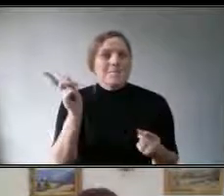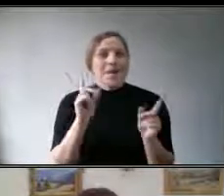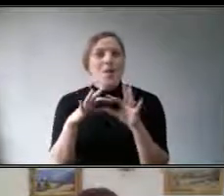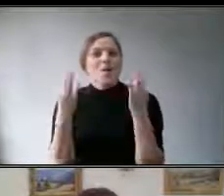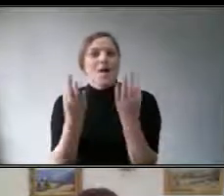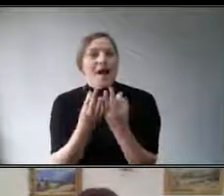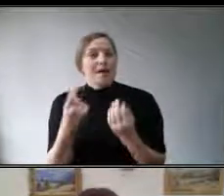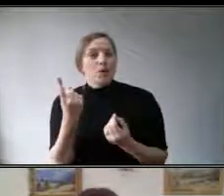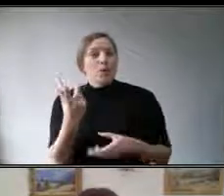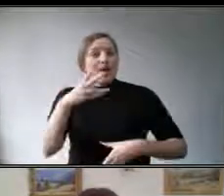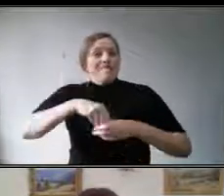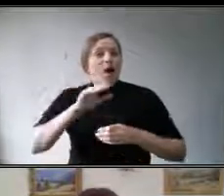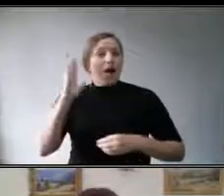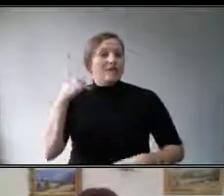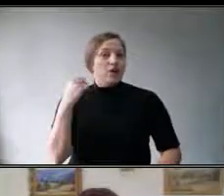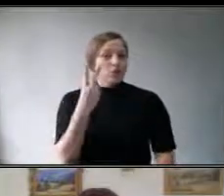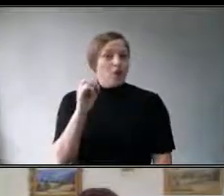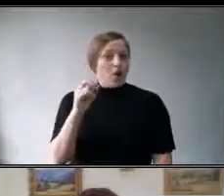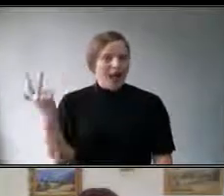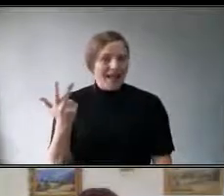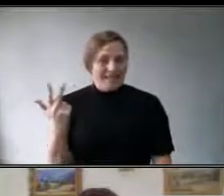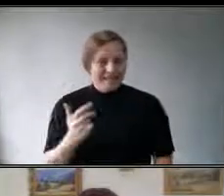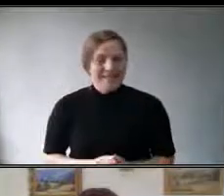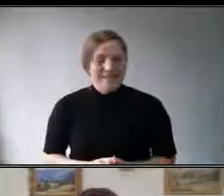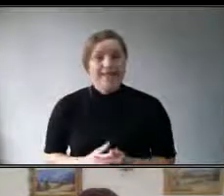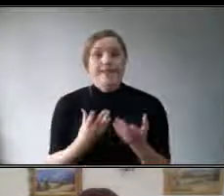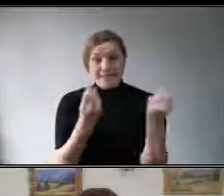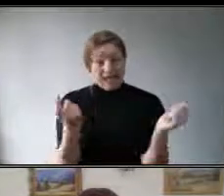and of course some of which will be involved again this time around as well